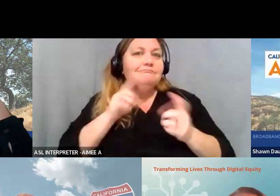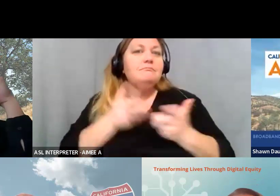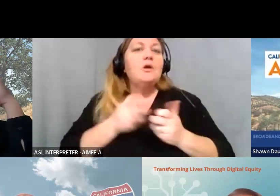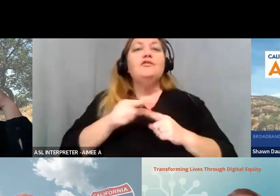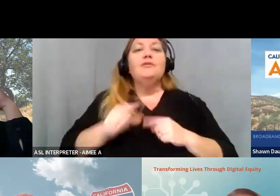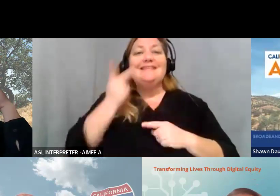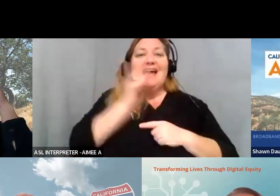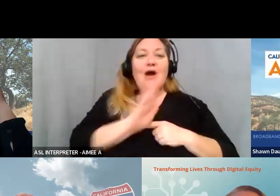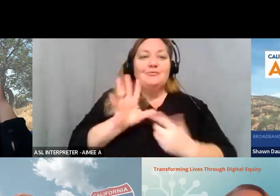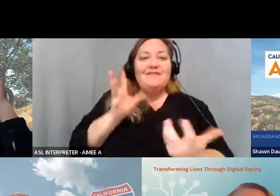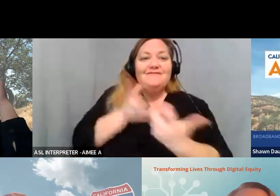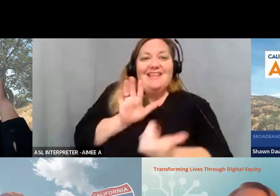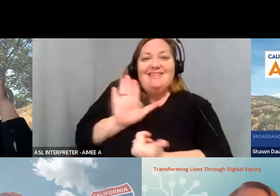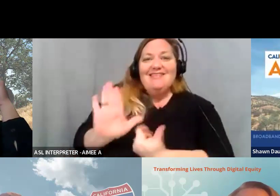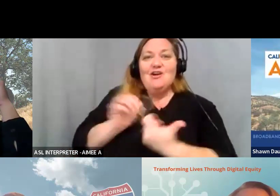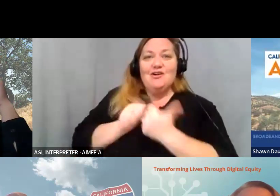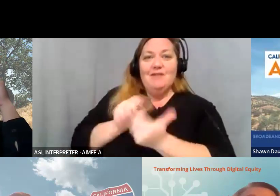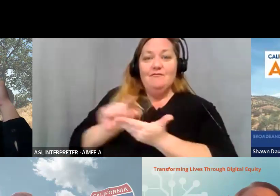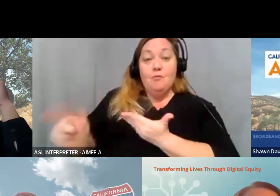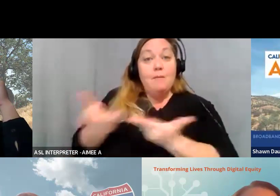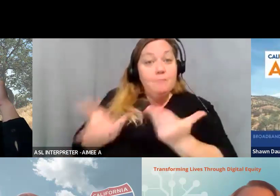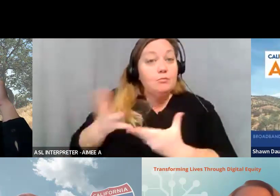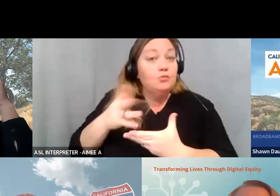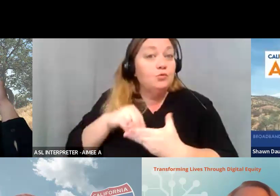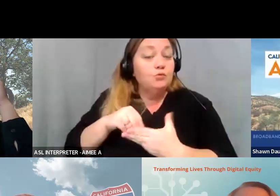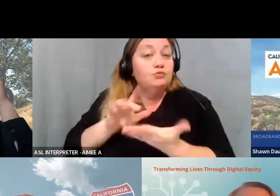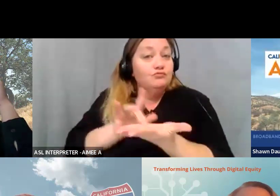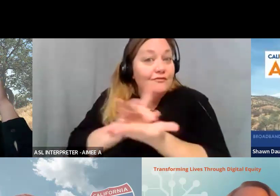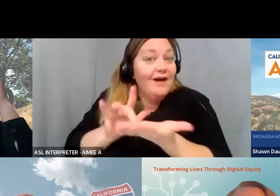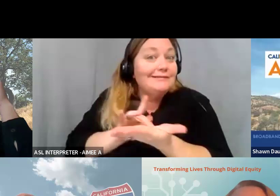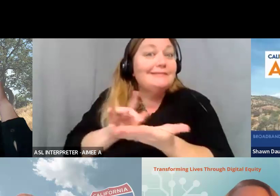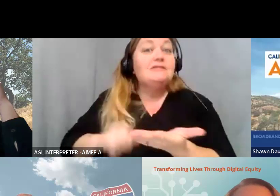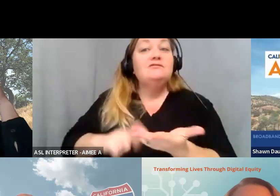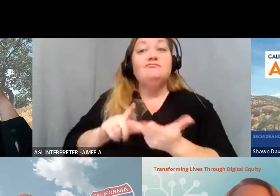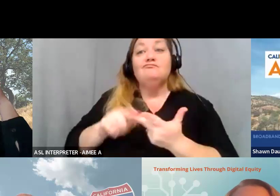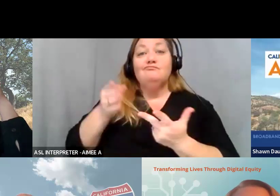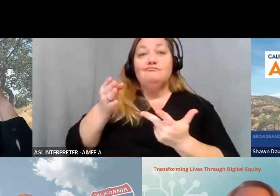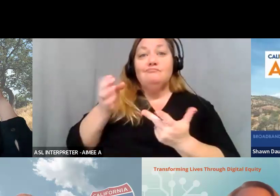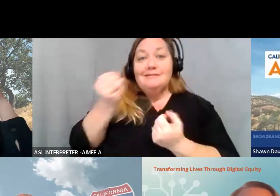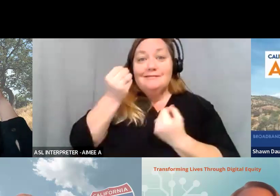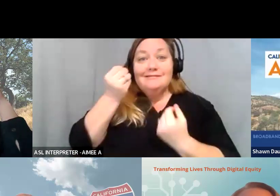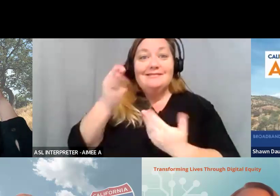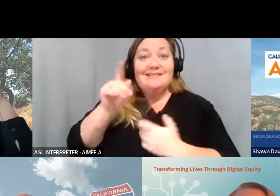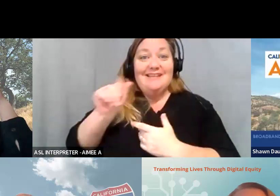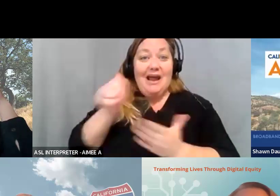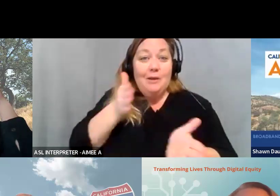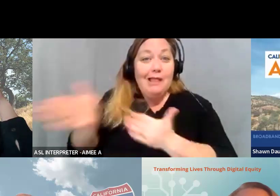their Competitive Grant, which might include devices or broad or data plans? And what is our